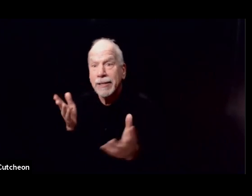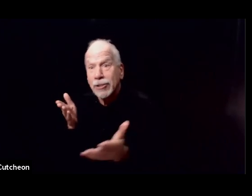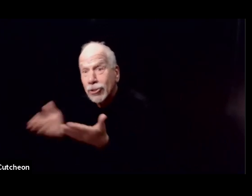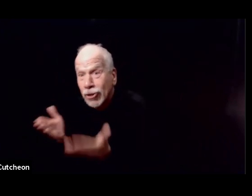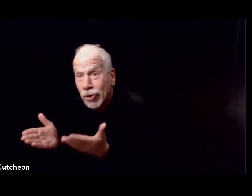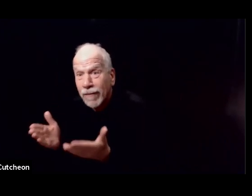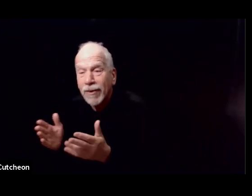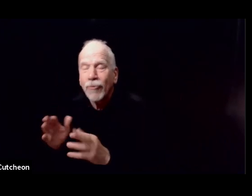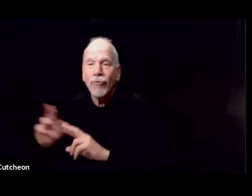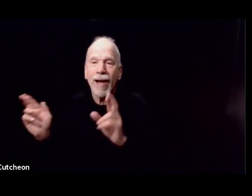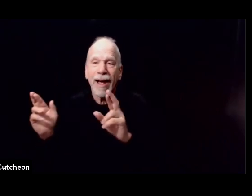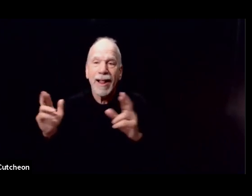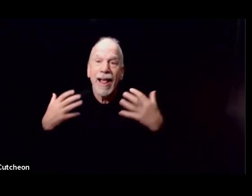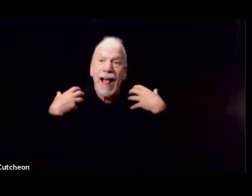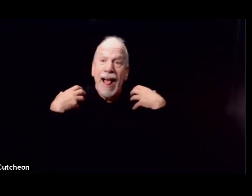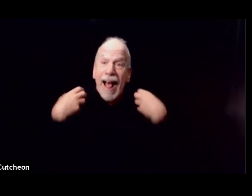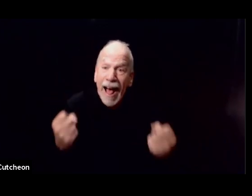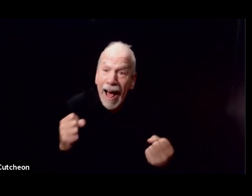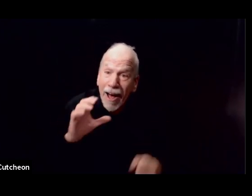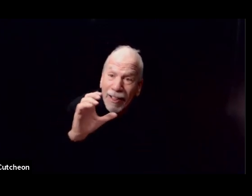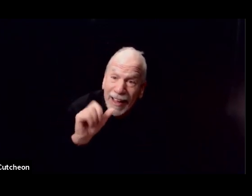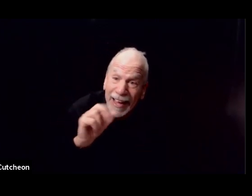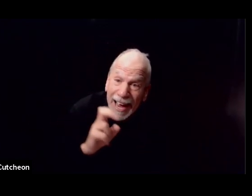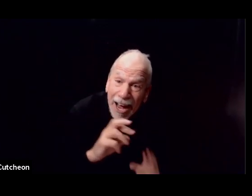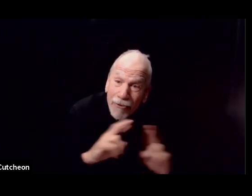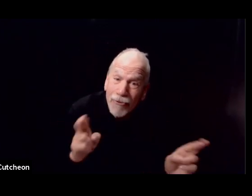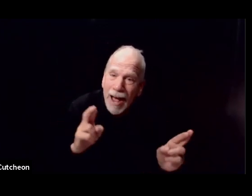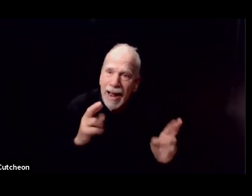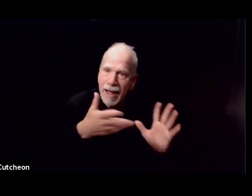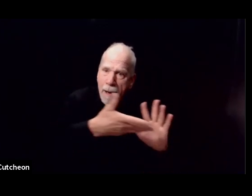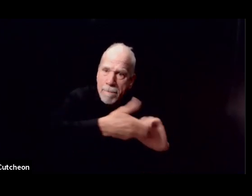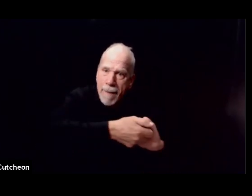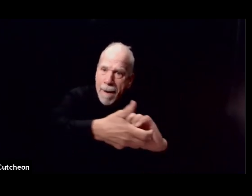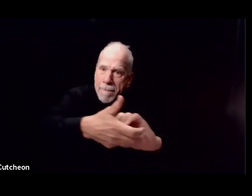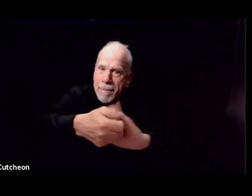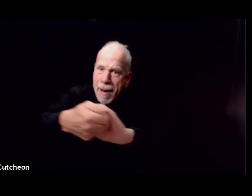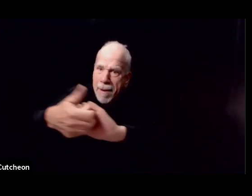sure each of the regions is prepared for not only large surges of patients occurring in